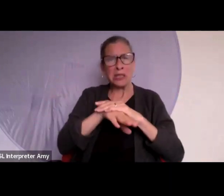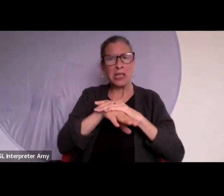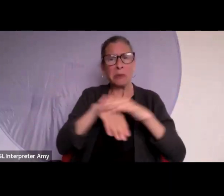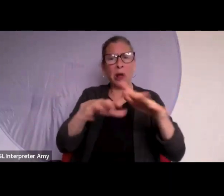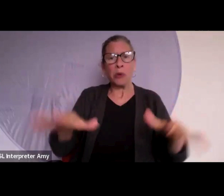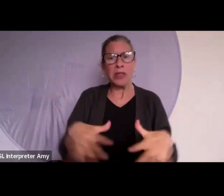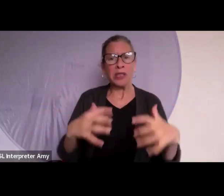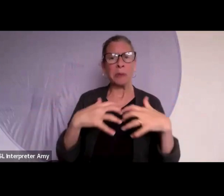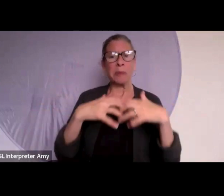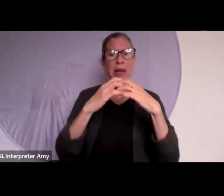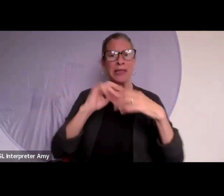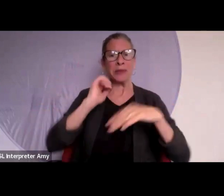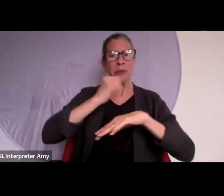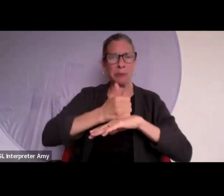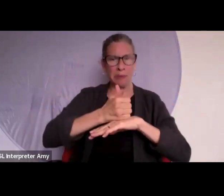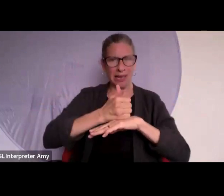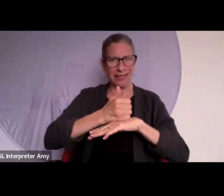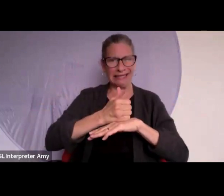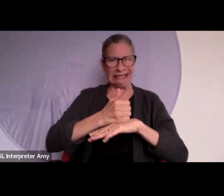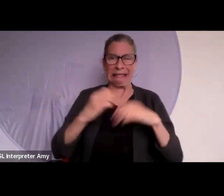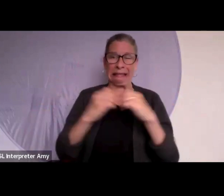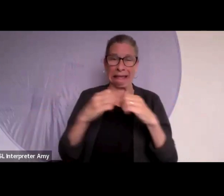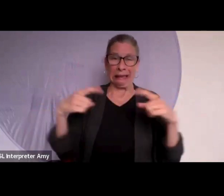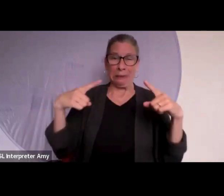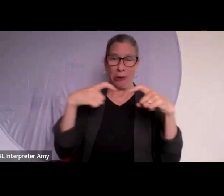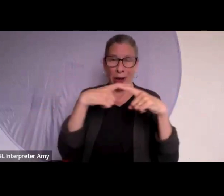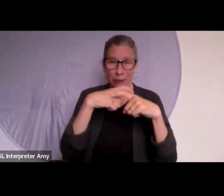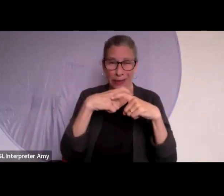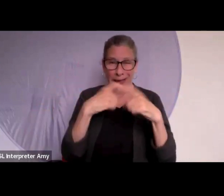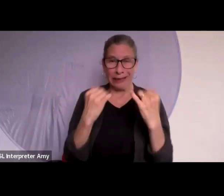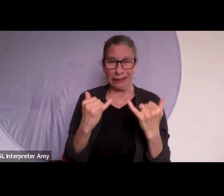beyond, it's a little bit more complicated. But thinking about